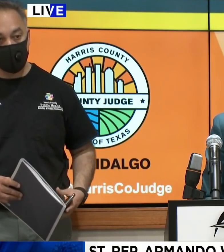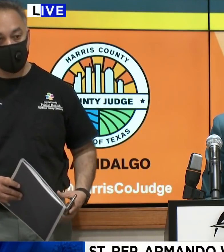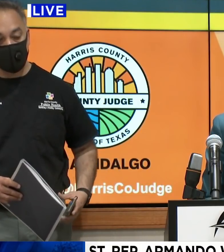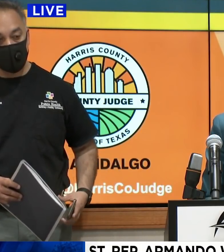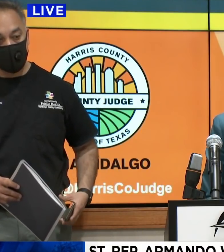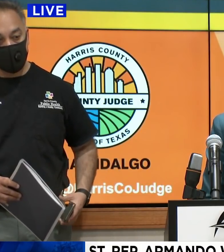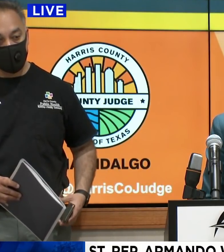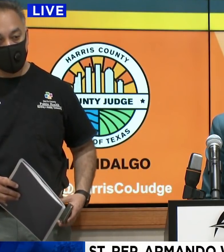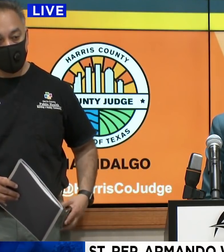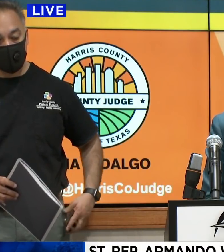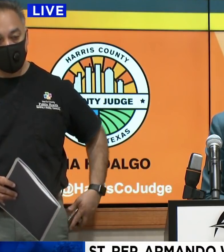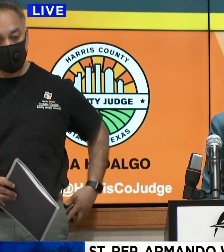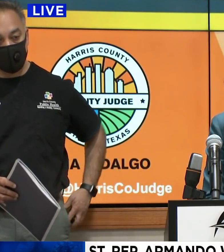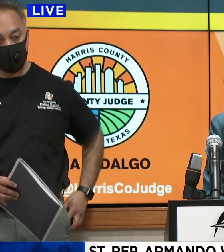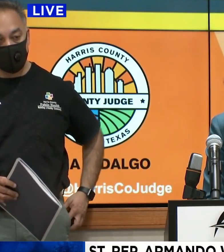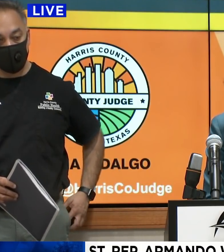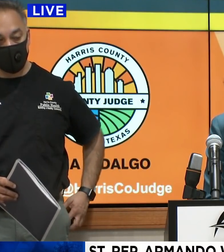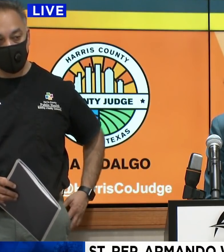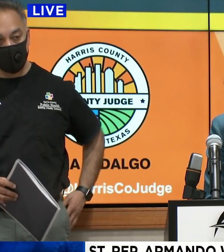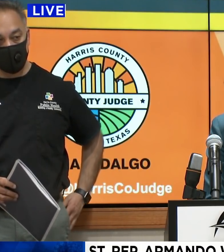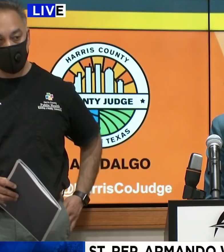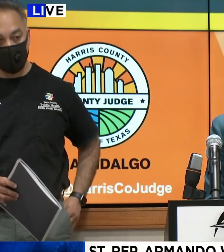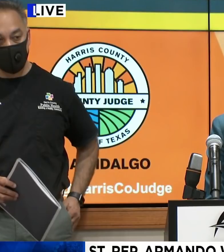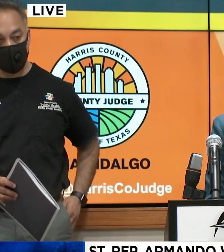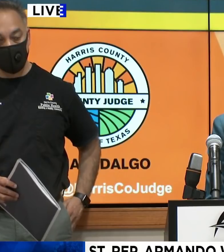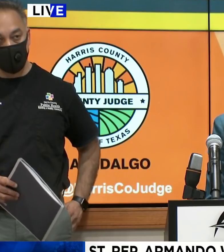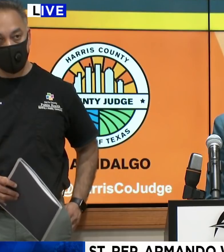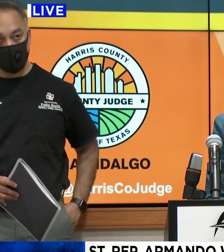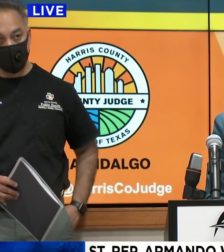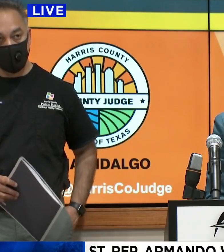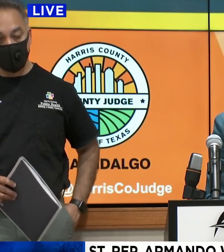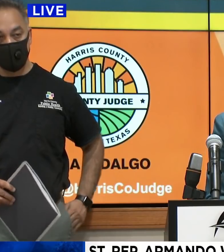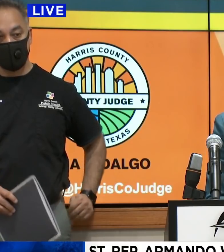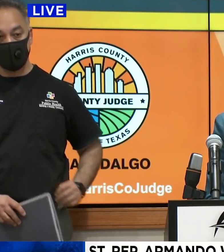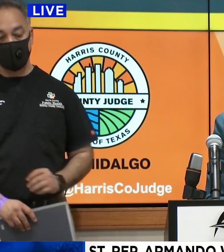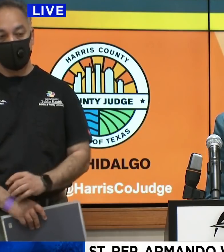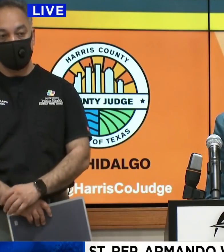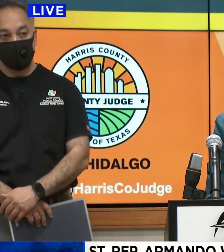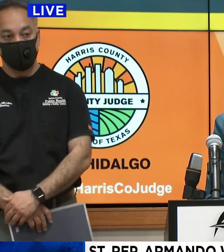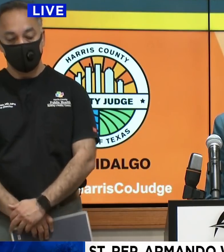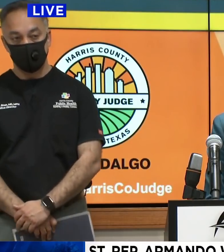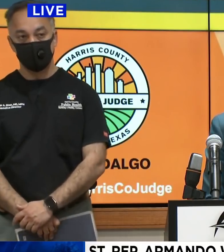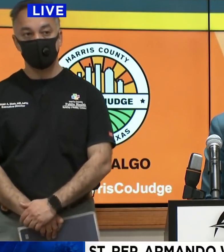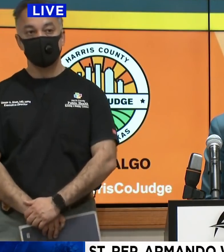of that as we continue to stress and reiterate here is stress and reiterate here is going to be testing going to be testing capacity expansion. All over